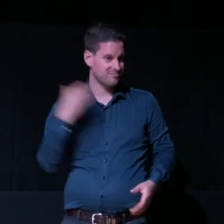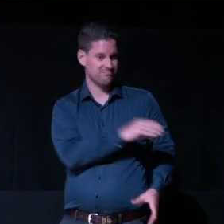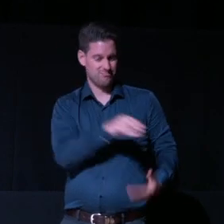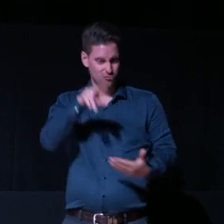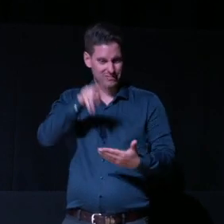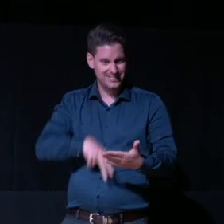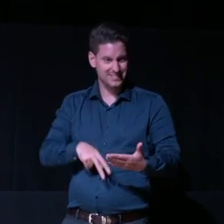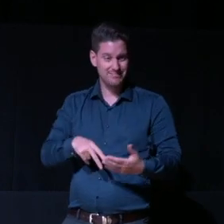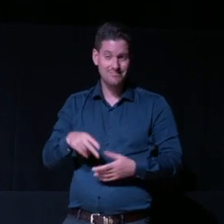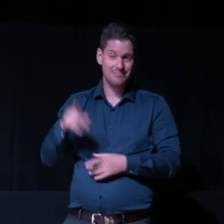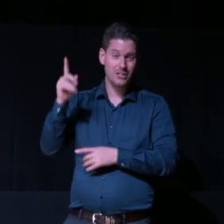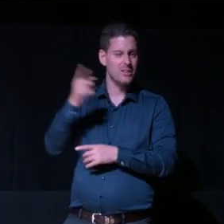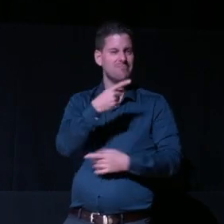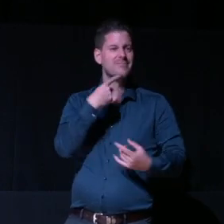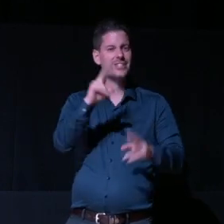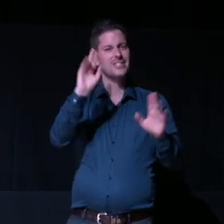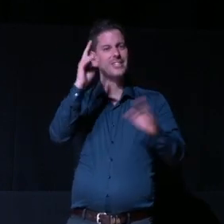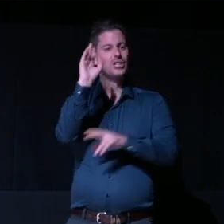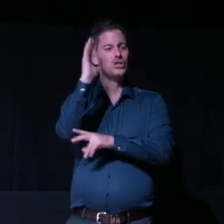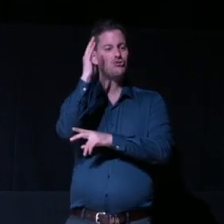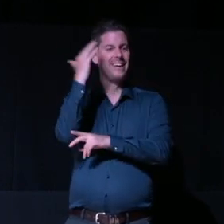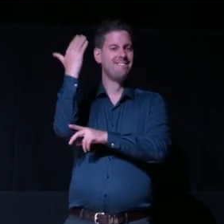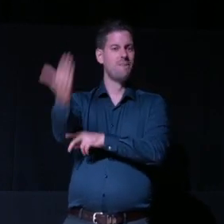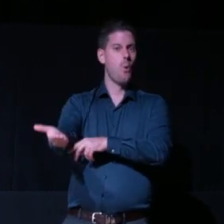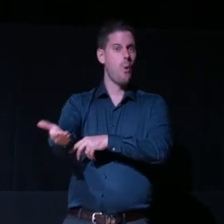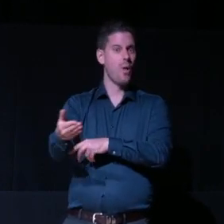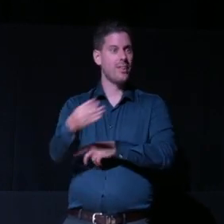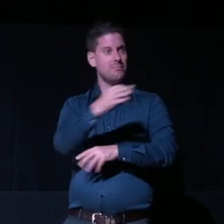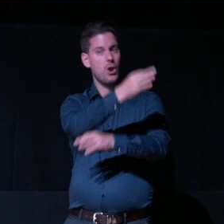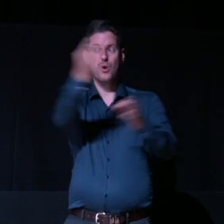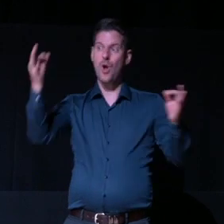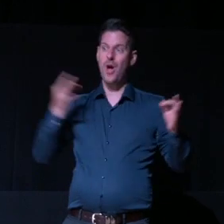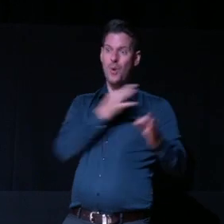The tree falls in a wizarding forest like it's but